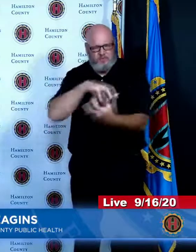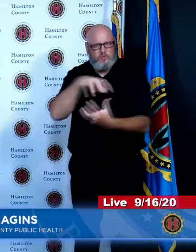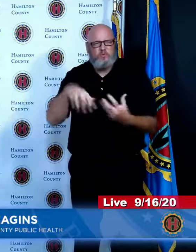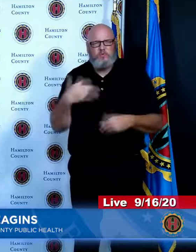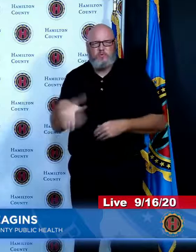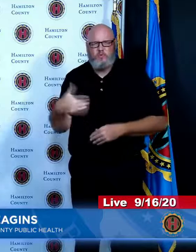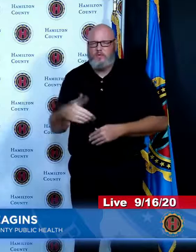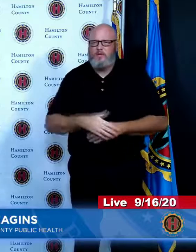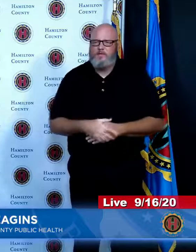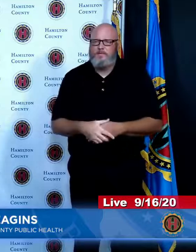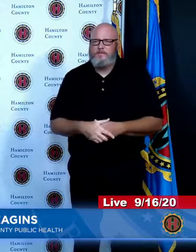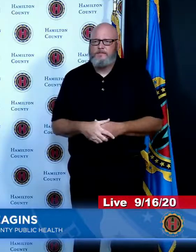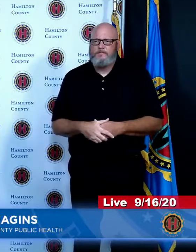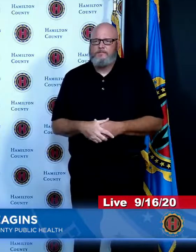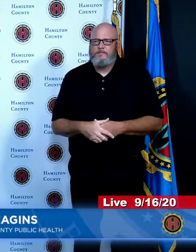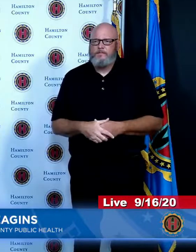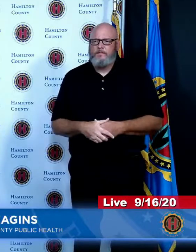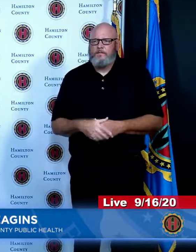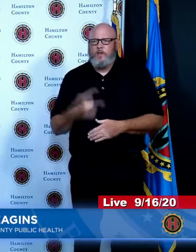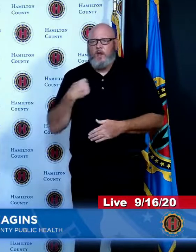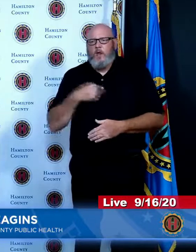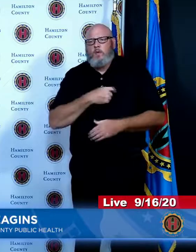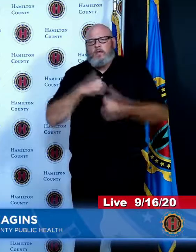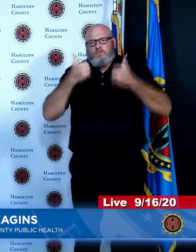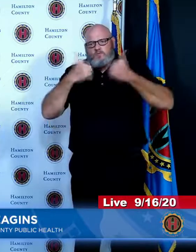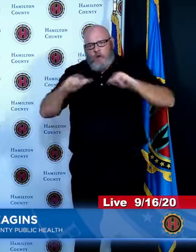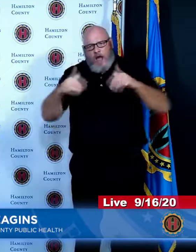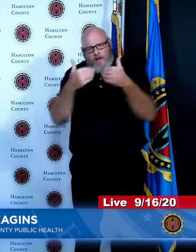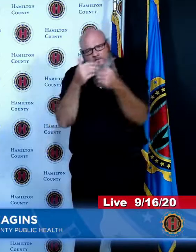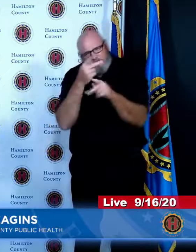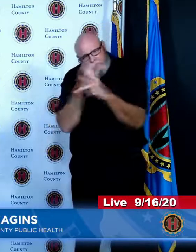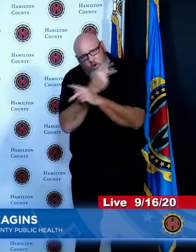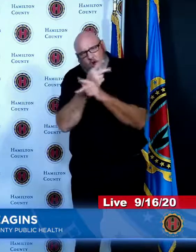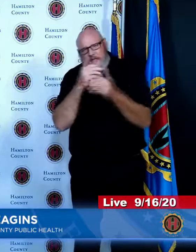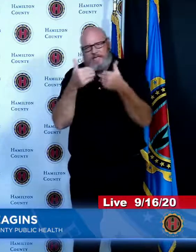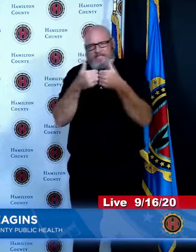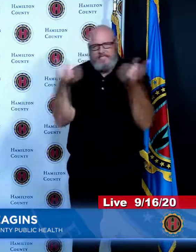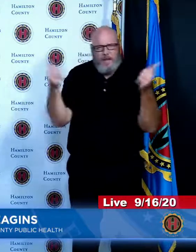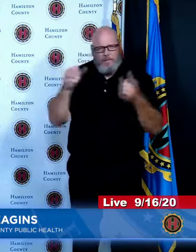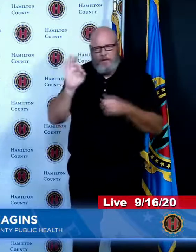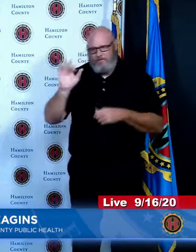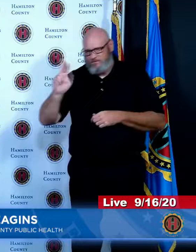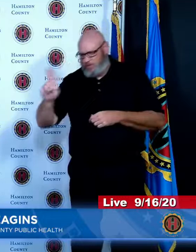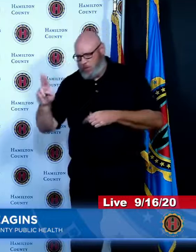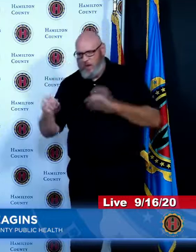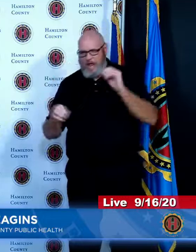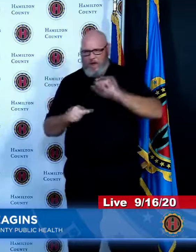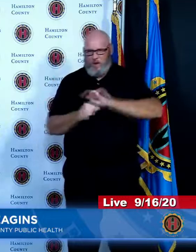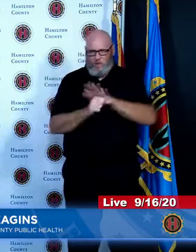and the emergency departments flu and Covid-19 as quickly as we can and so that's a continued effort that we are working on